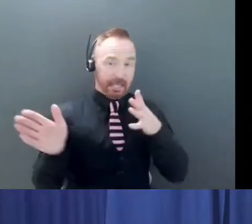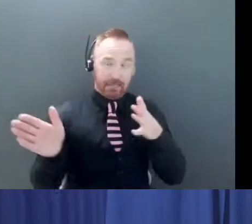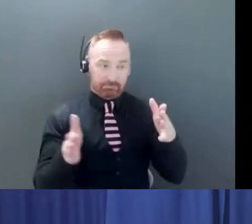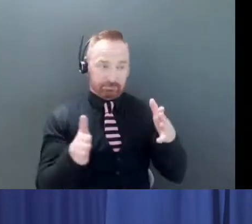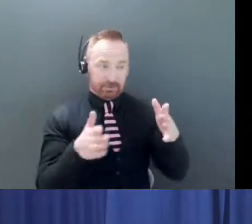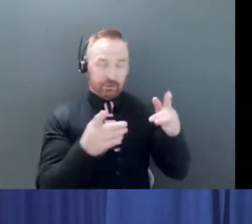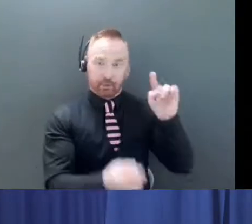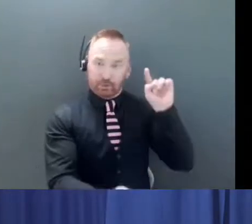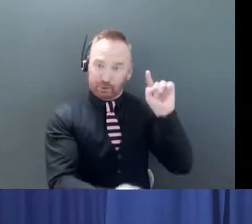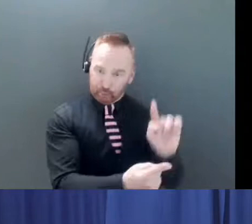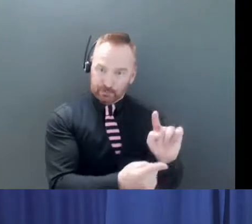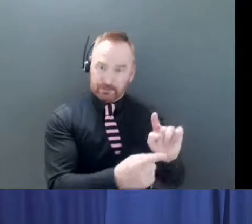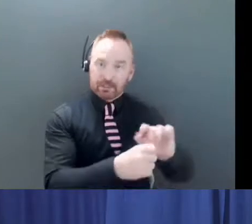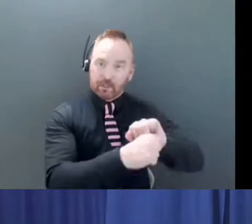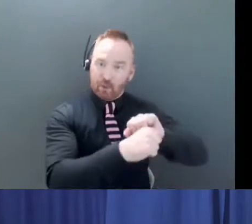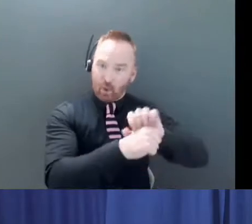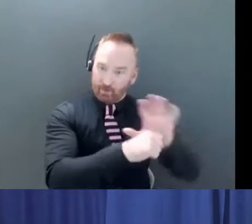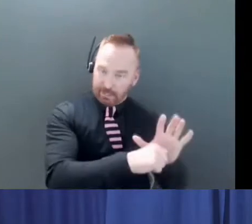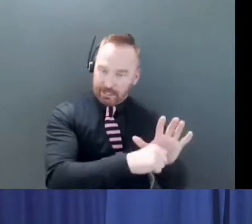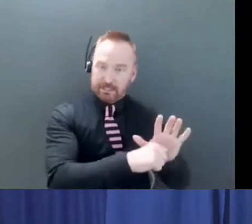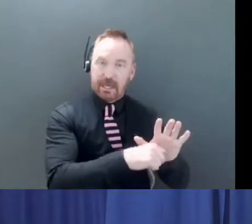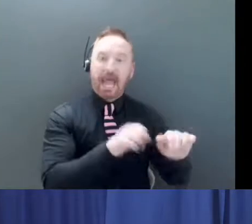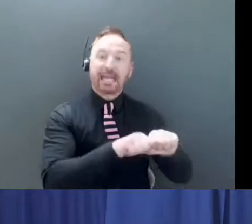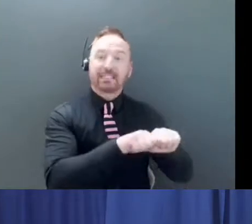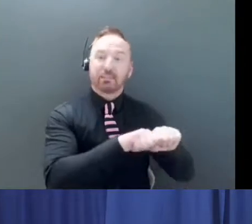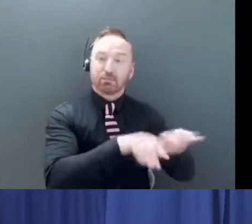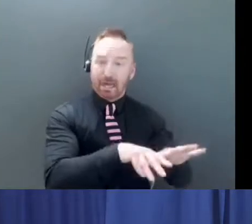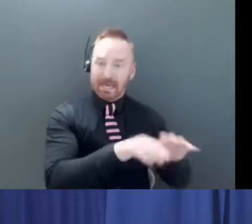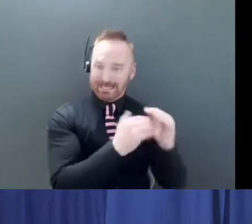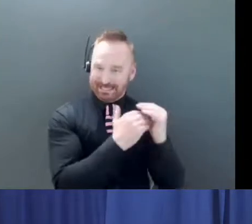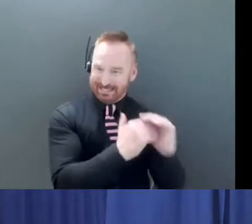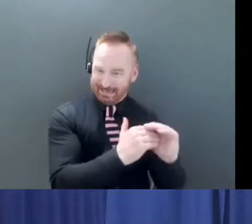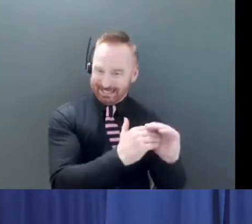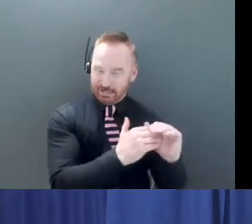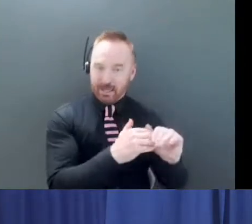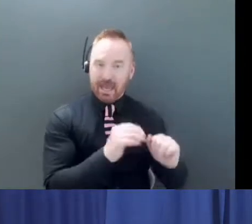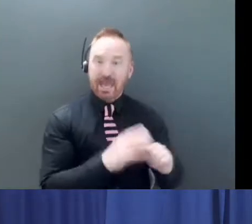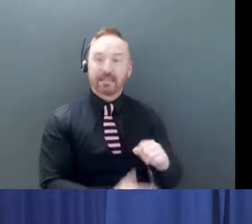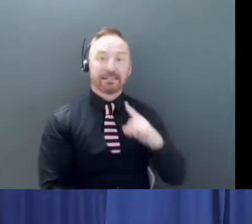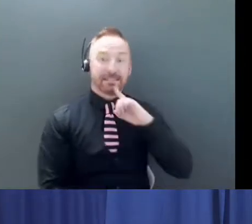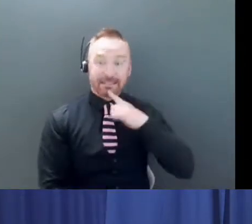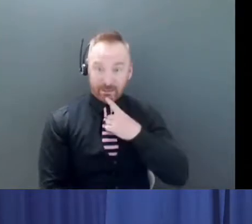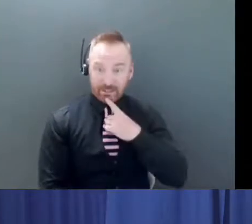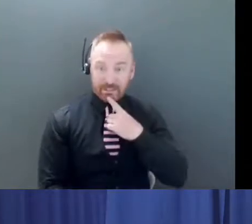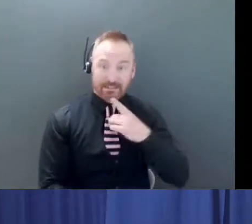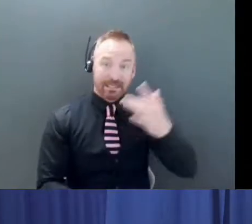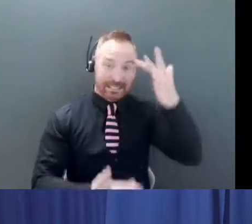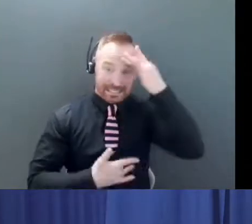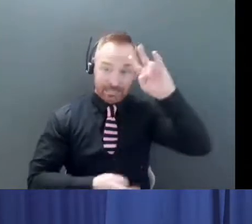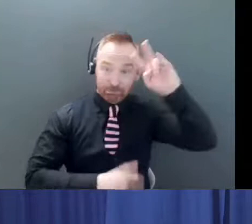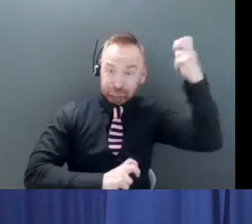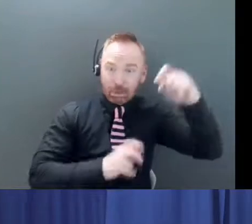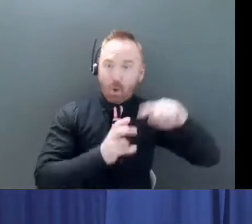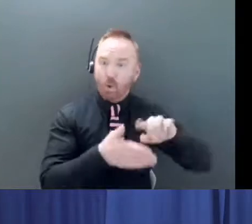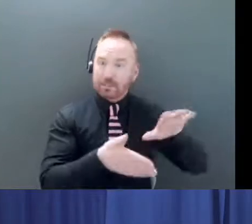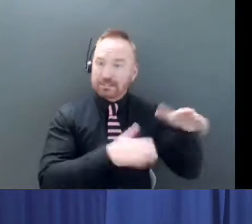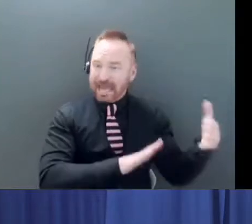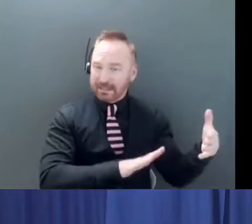can. So do the right thing, Yukoners, and get vaccinated. And please.